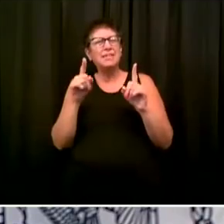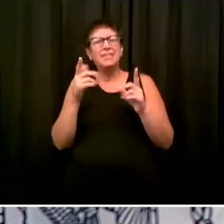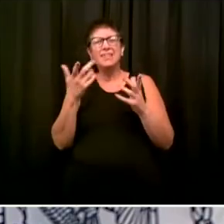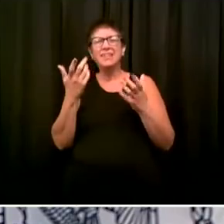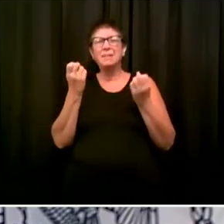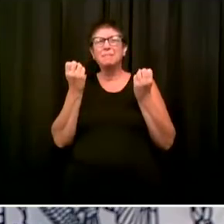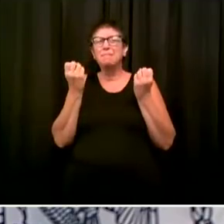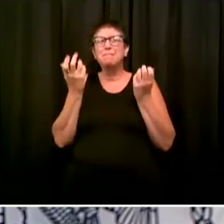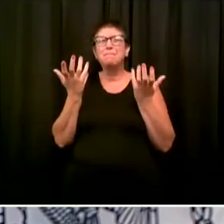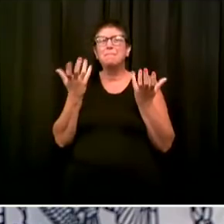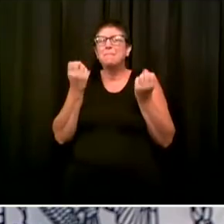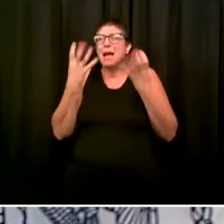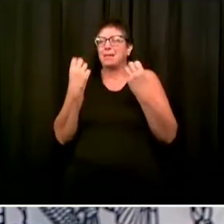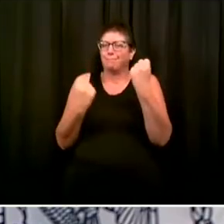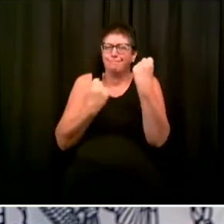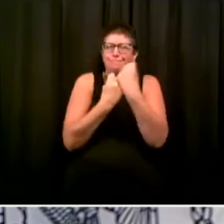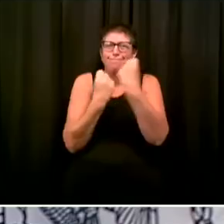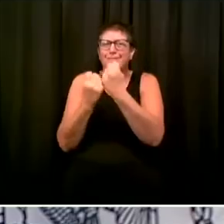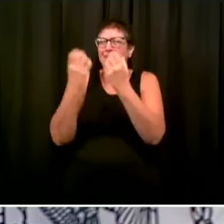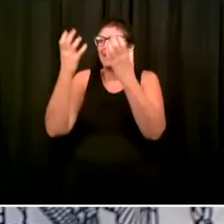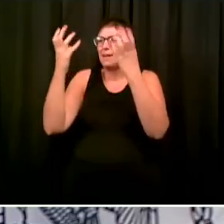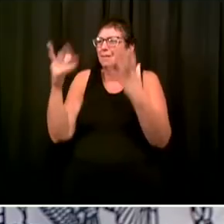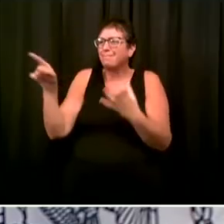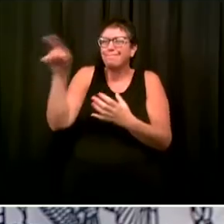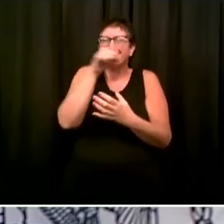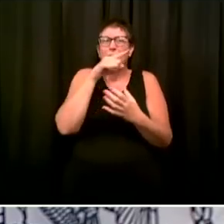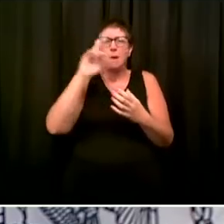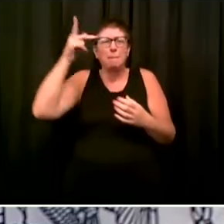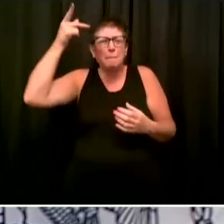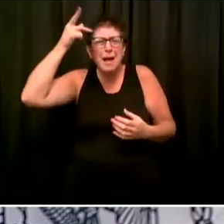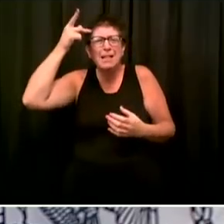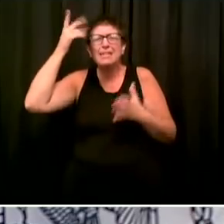FORWARD. THE SAID $57 MILONLI IA S SERIOUS OUAMNT OF MONEY BUT A LOT OF